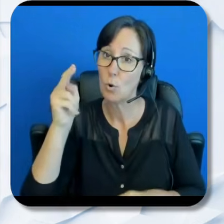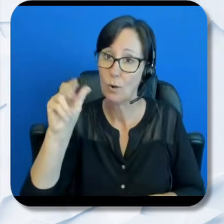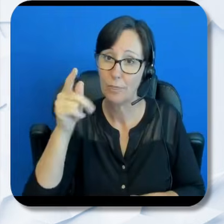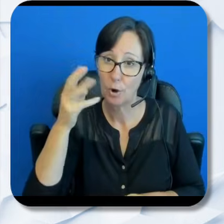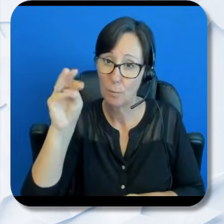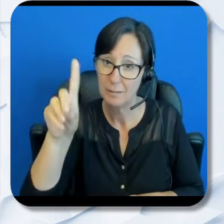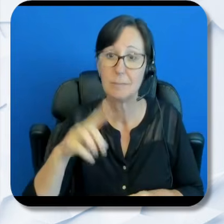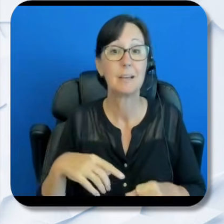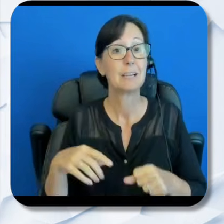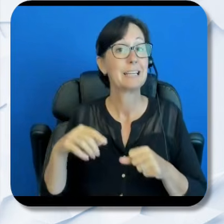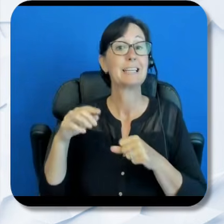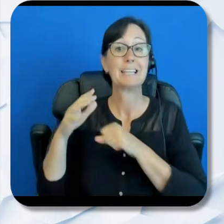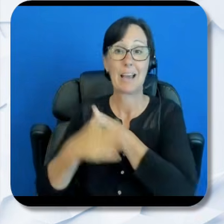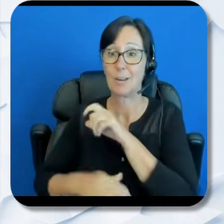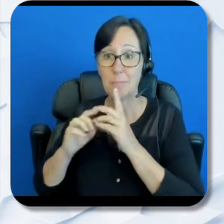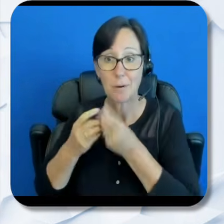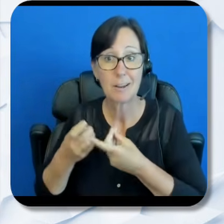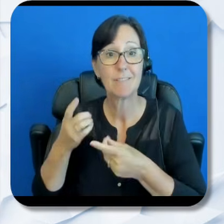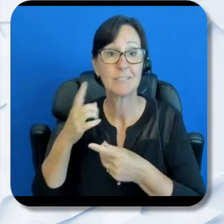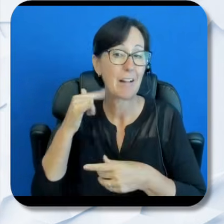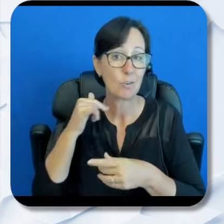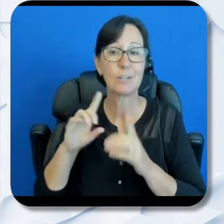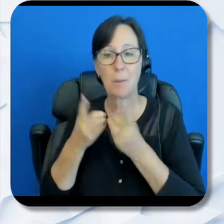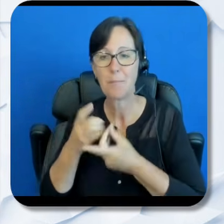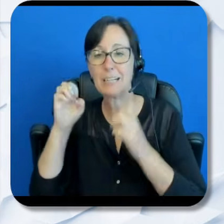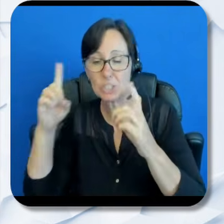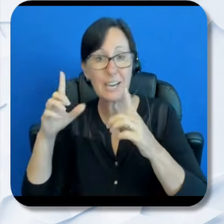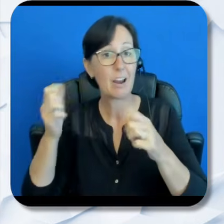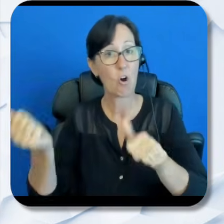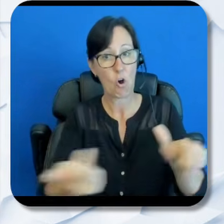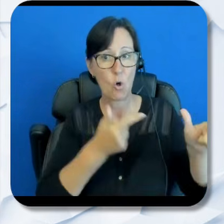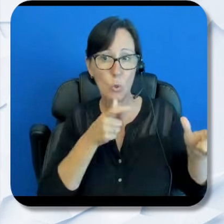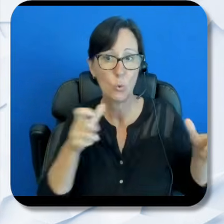Education, and everyone who helped organize this important summit.